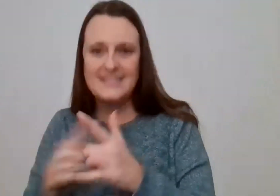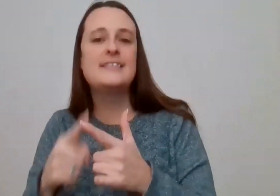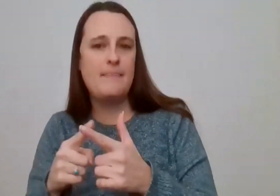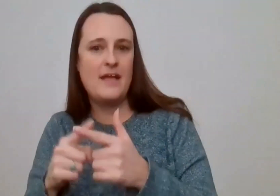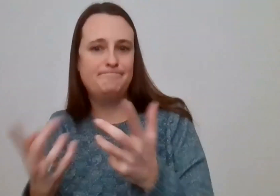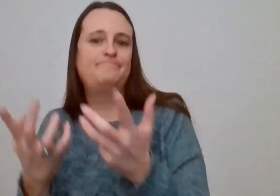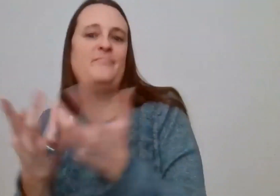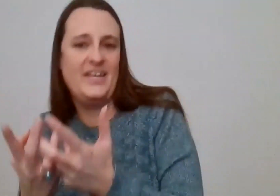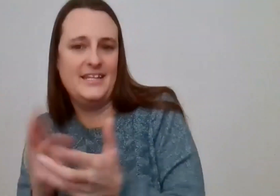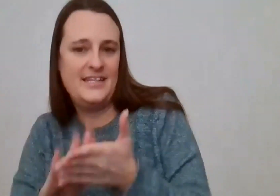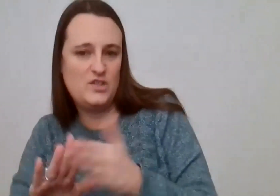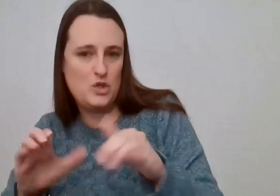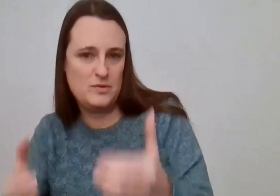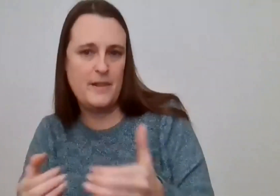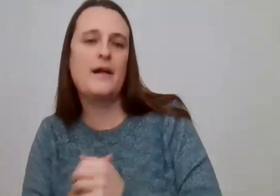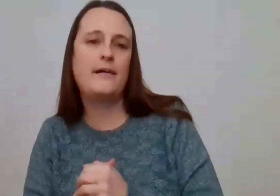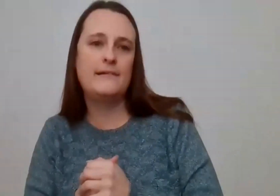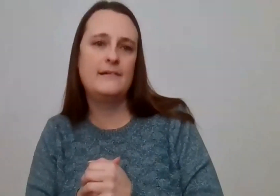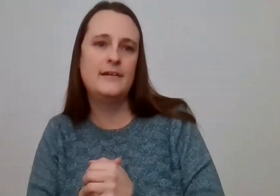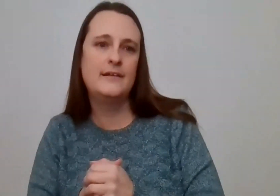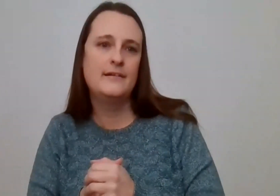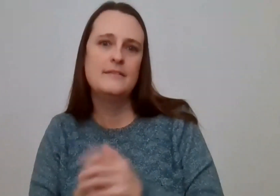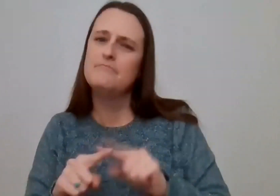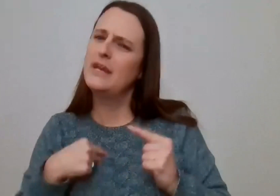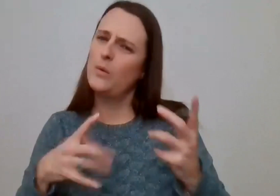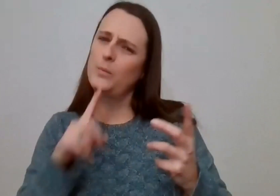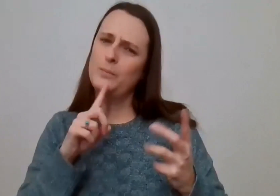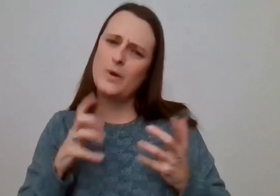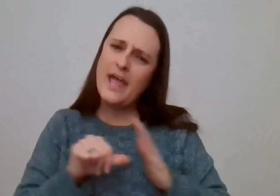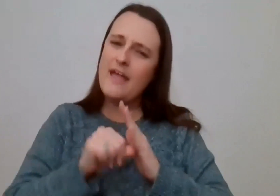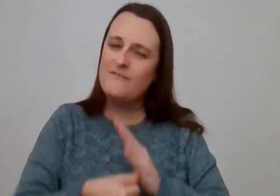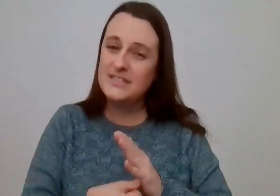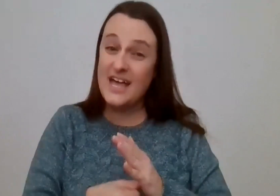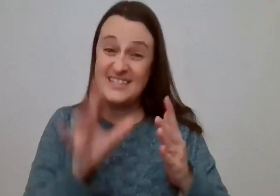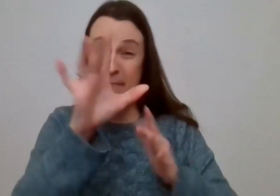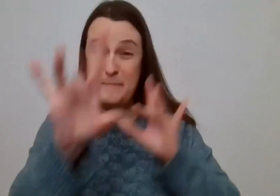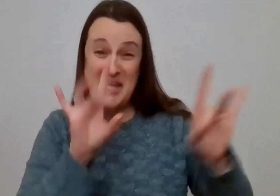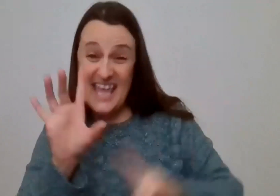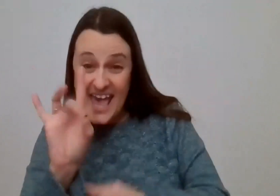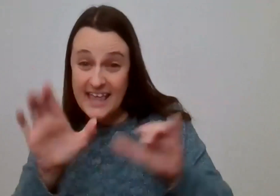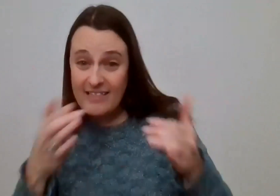so i really want to emphasize that the selection of eight courses is not new and that is intended